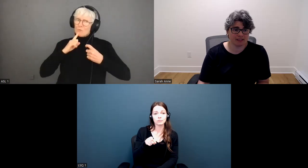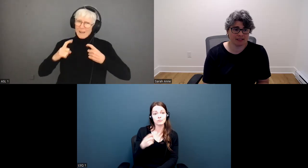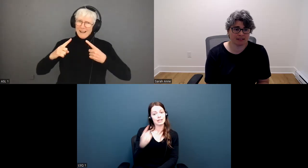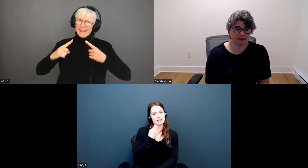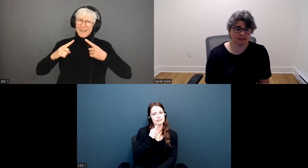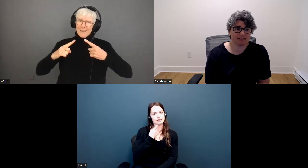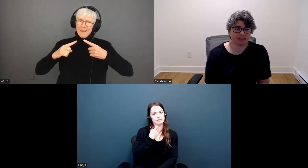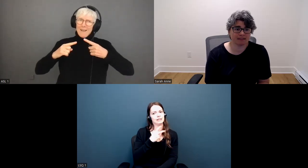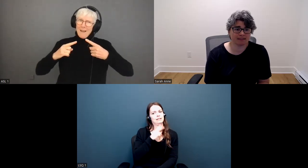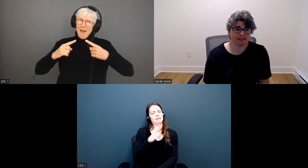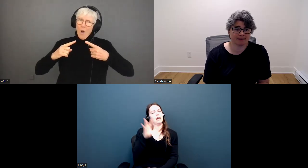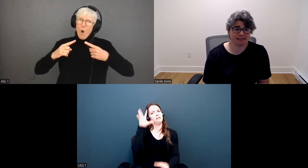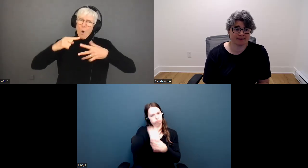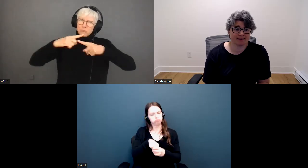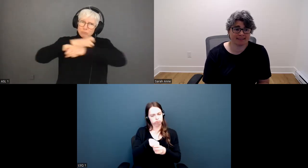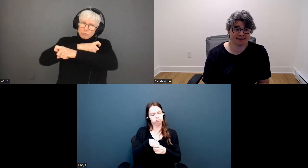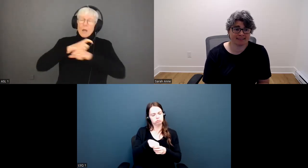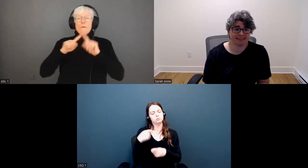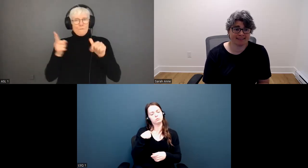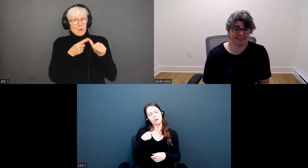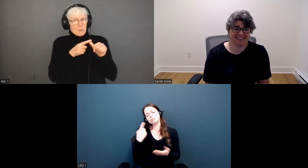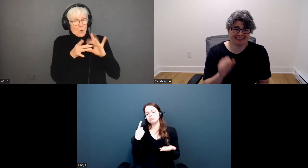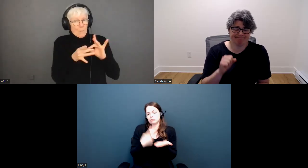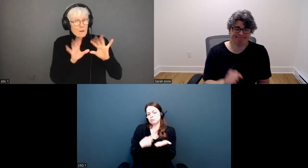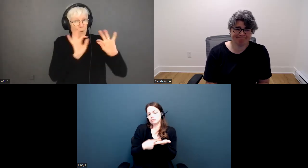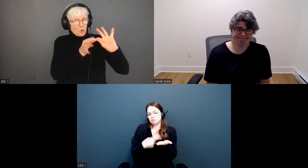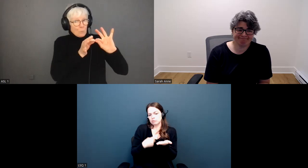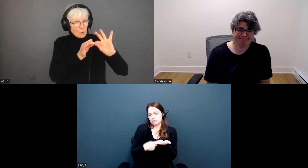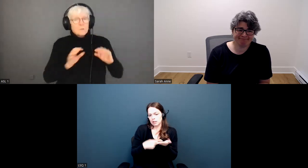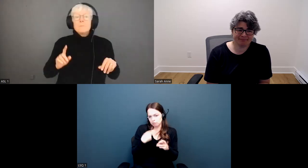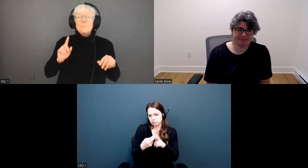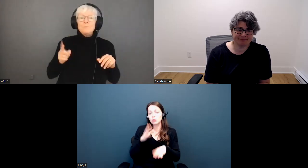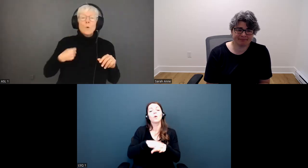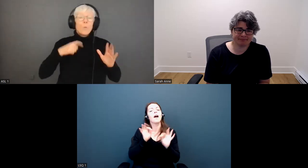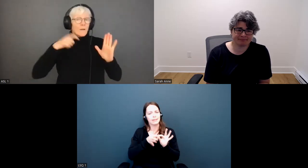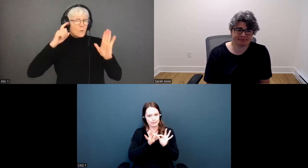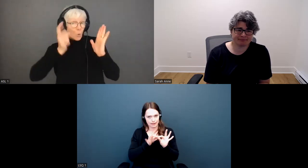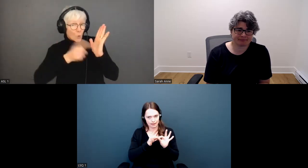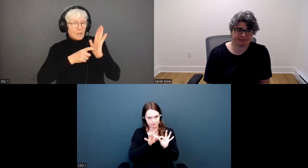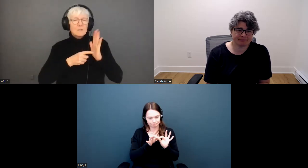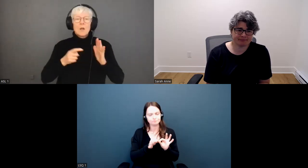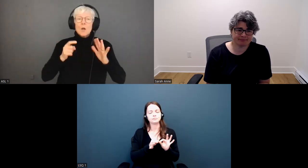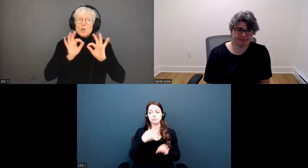comment first on interpreters one thing that we've noticed is that there's a shortage right